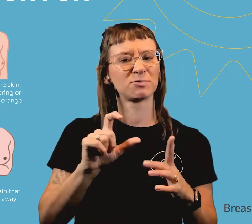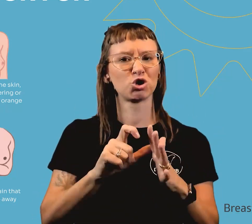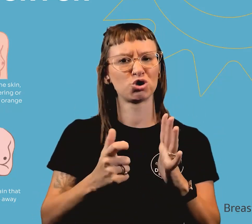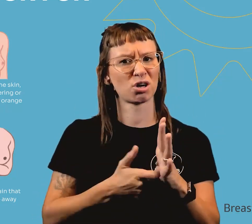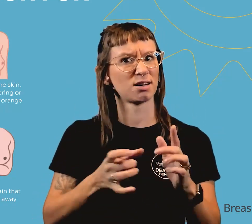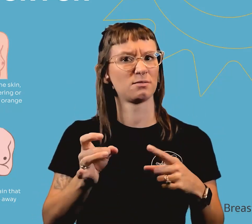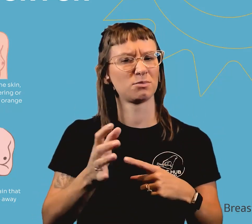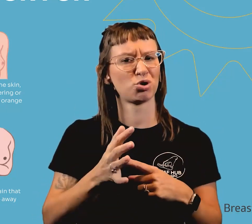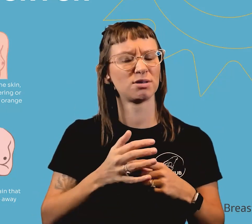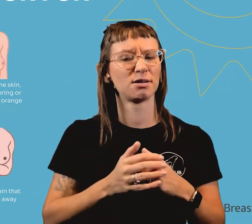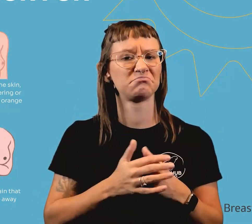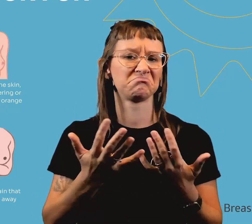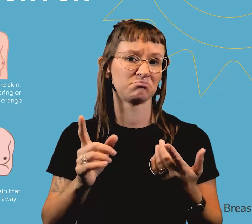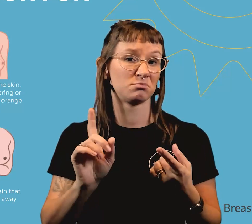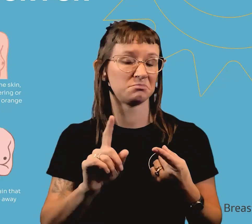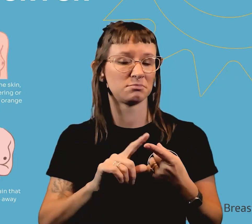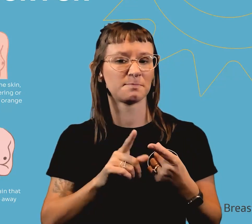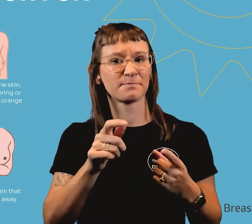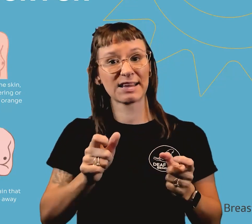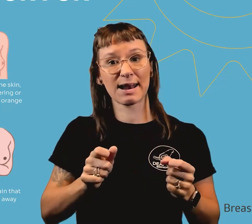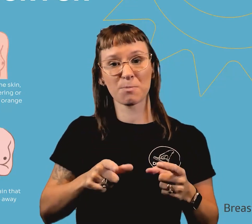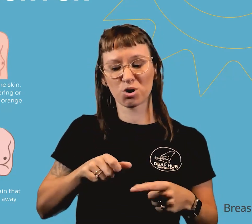from the nipple, especially if it occurs without squeezing.